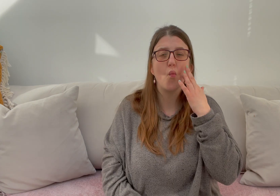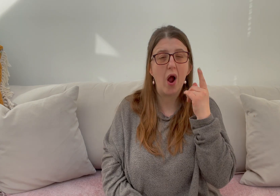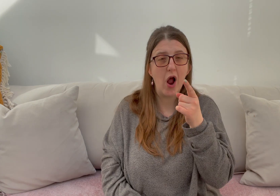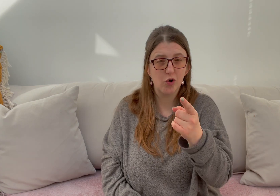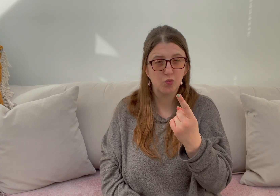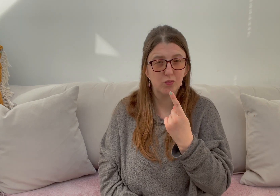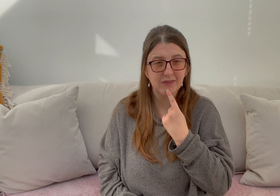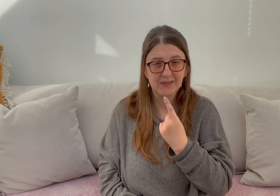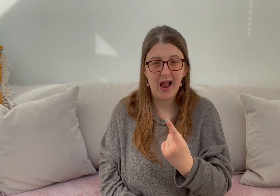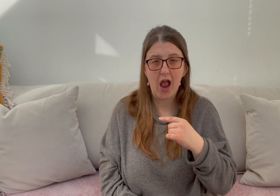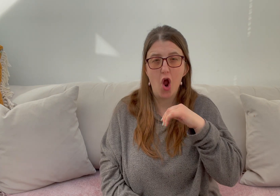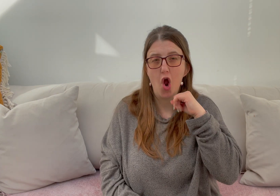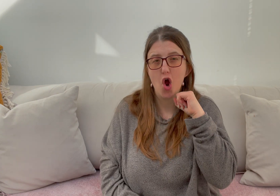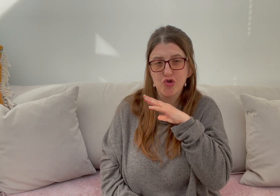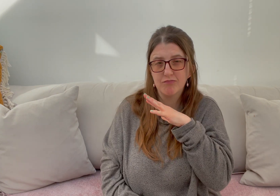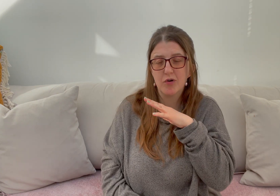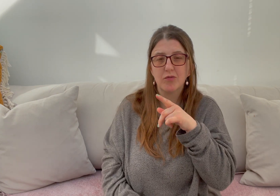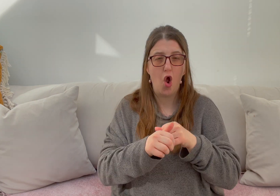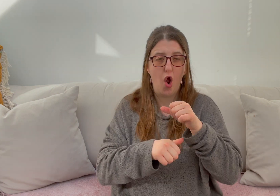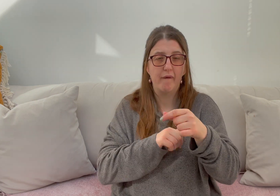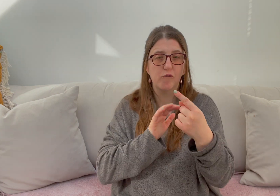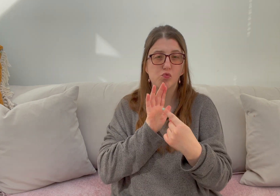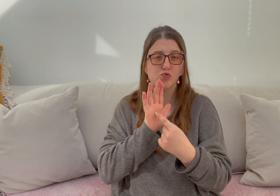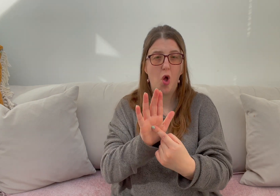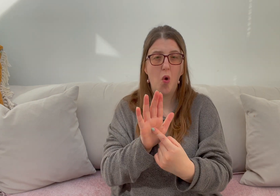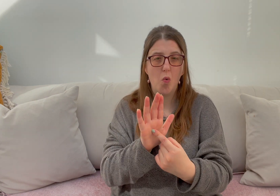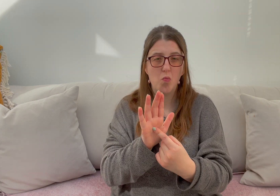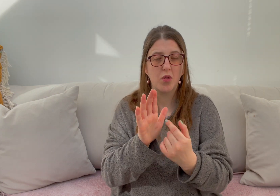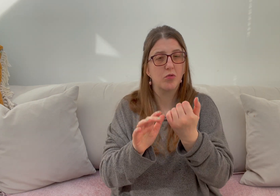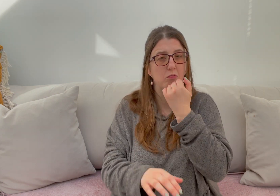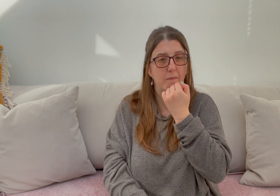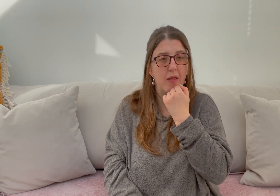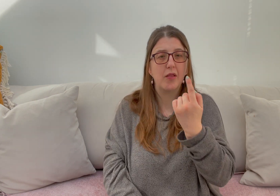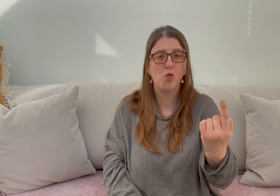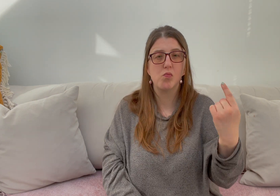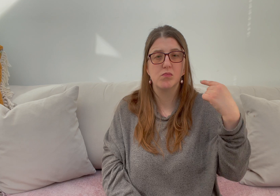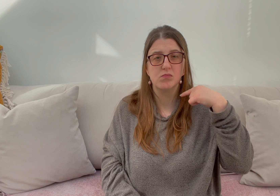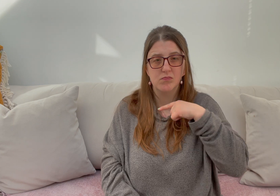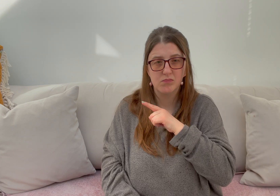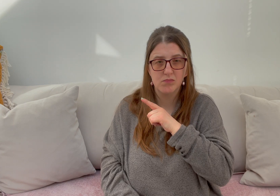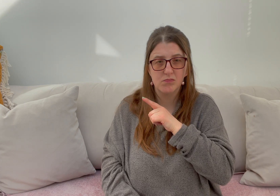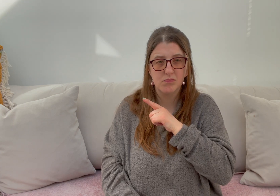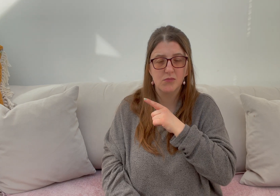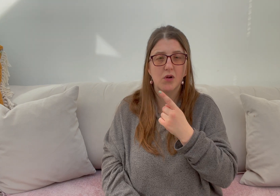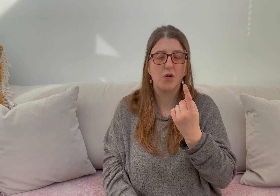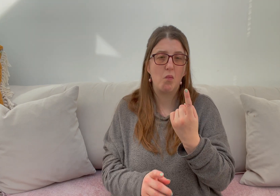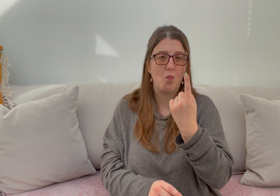When you are signing hundreds keep the first number on your hand then bring under your chin.